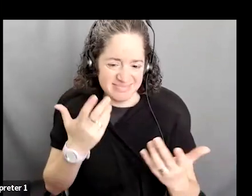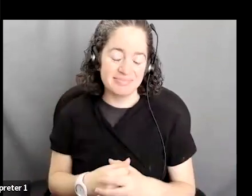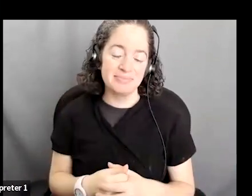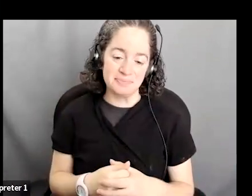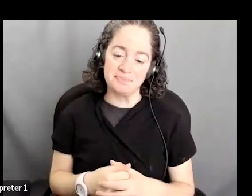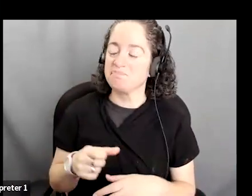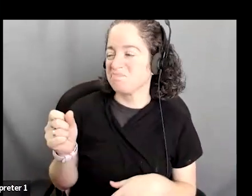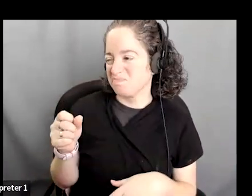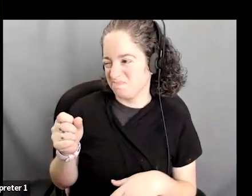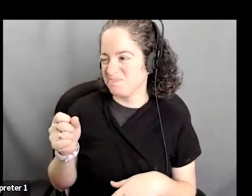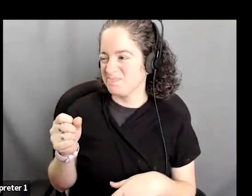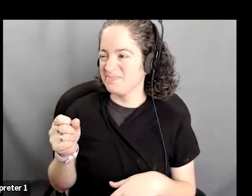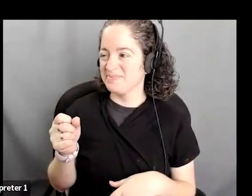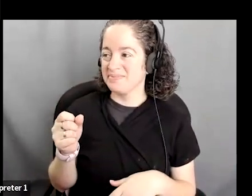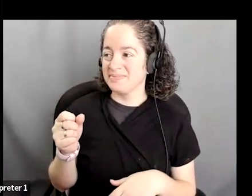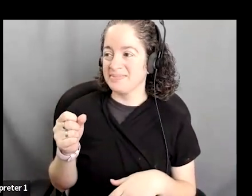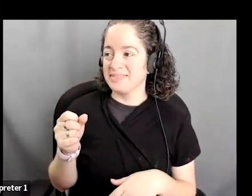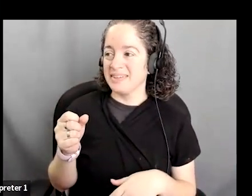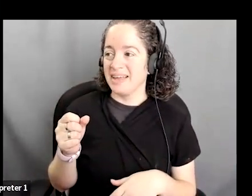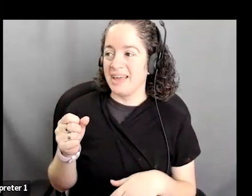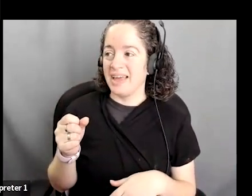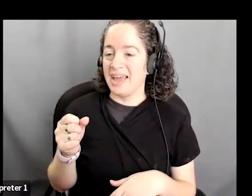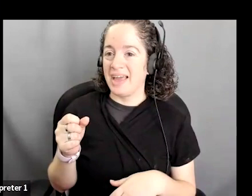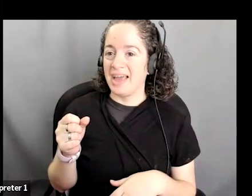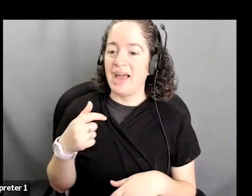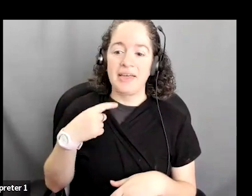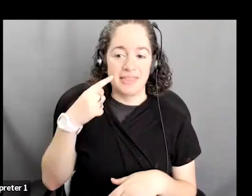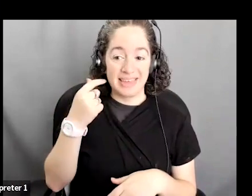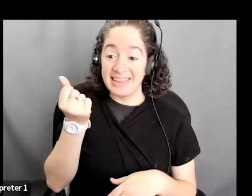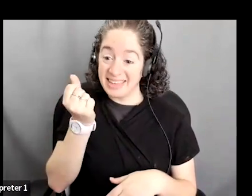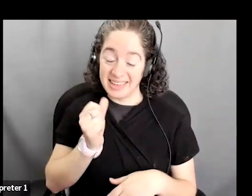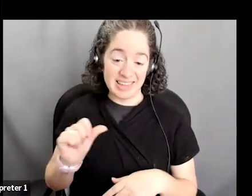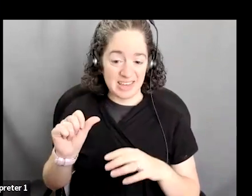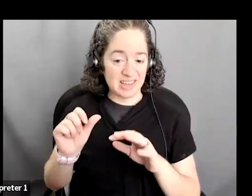Yes. I think any of these forum plugins are going to be more powerful,